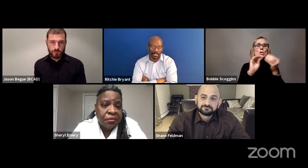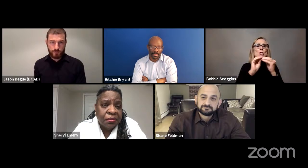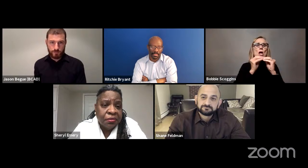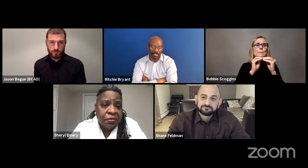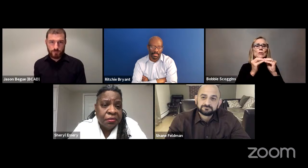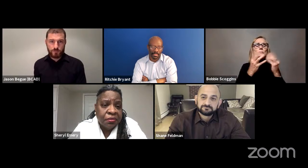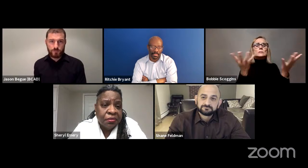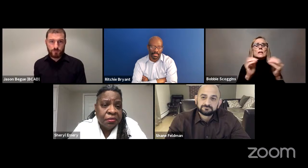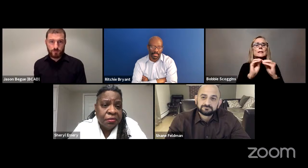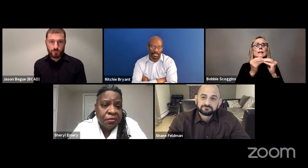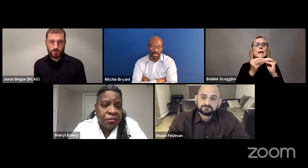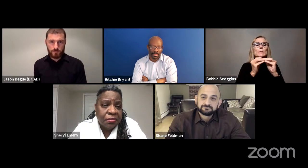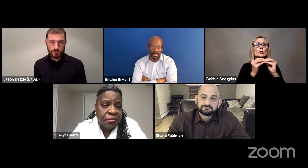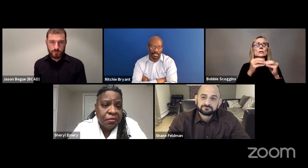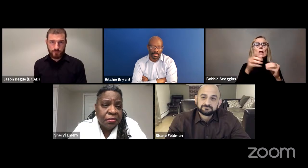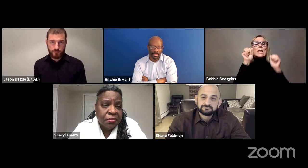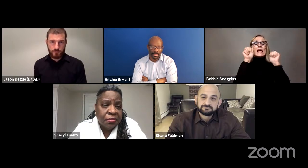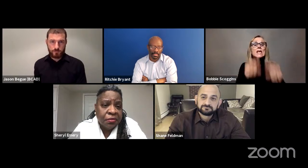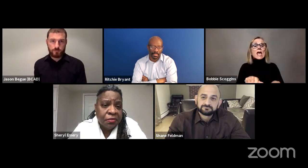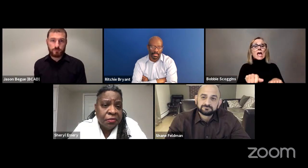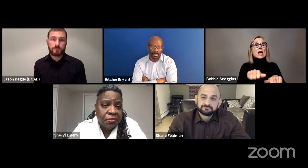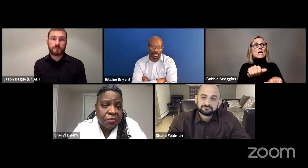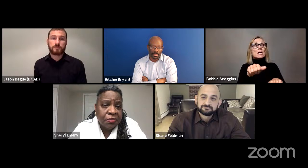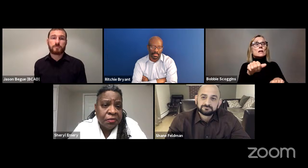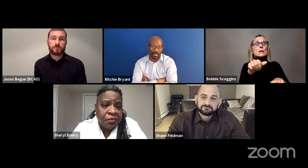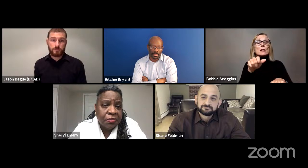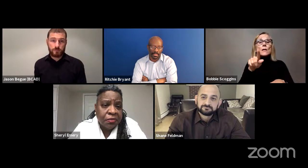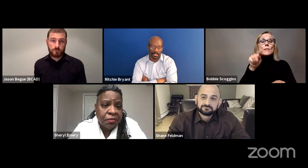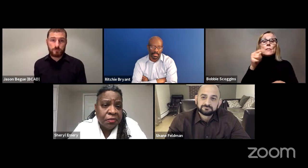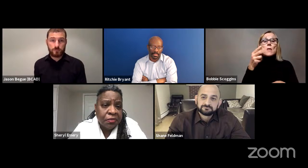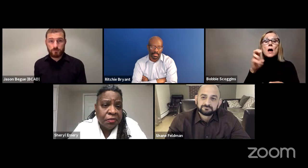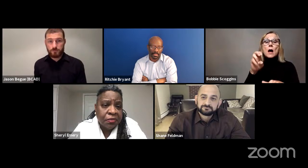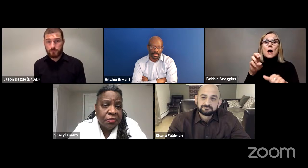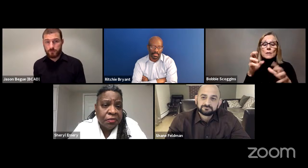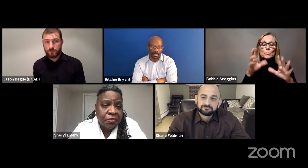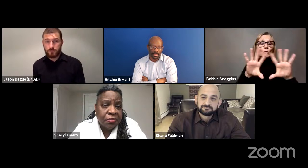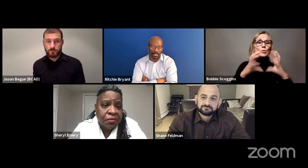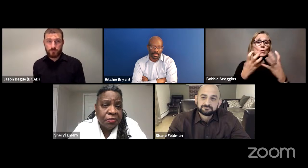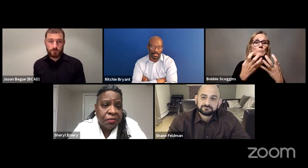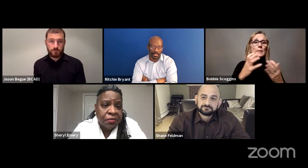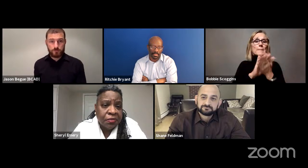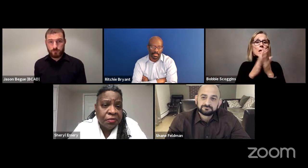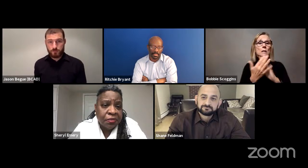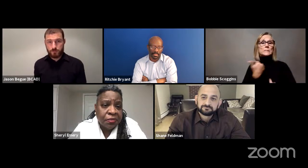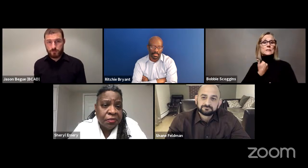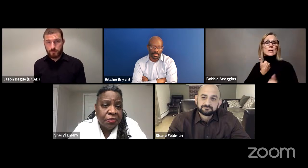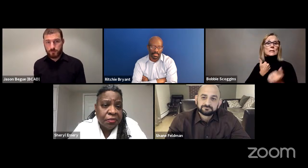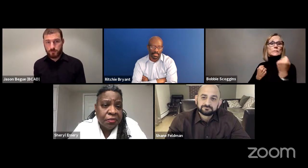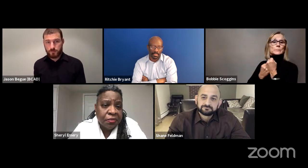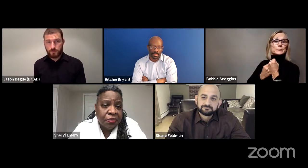to the table and basically said hey, let's talk about numbers here. Essentially can the